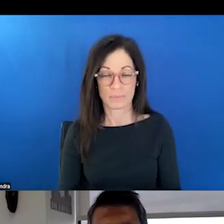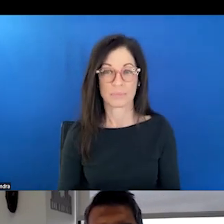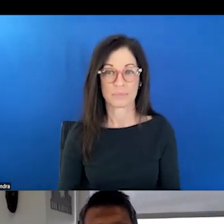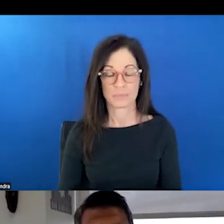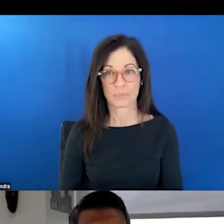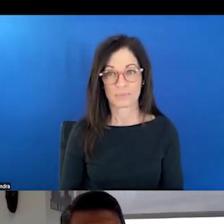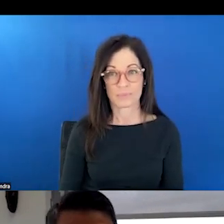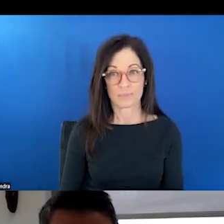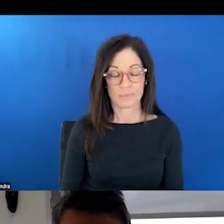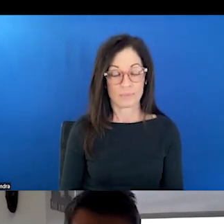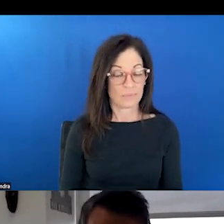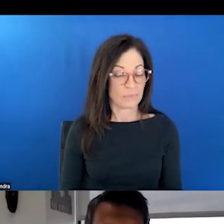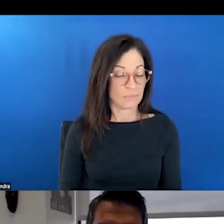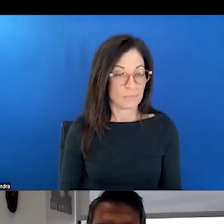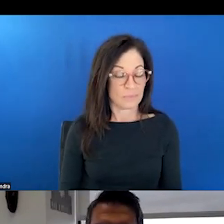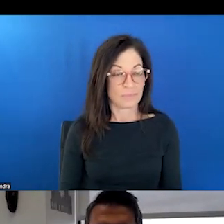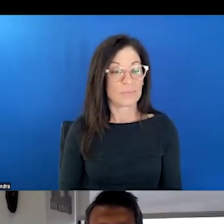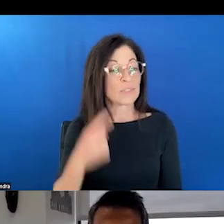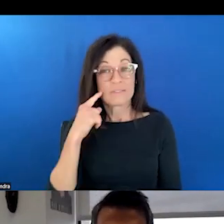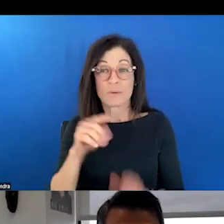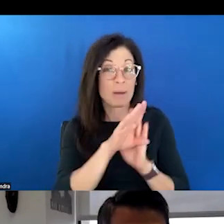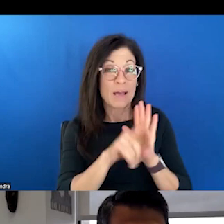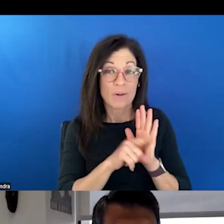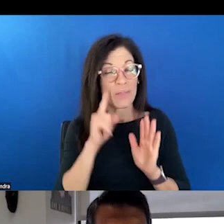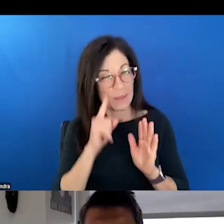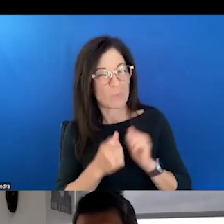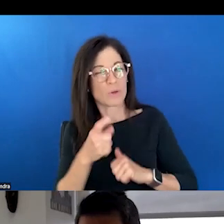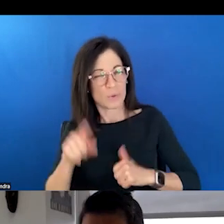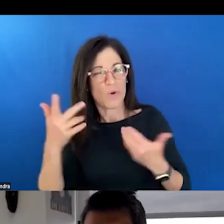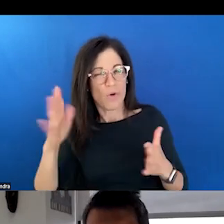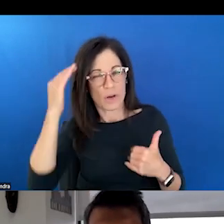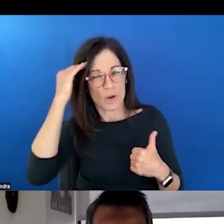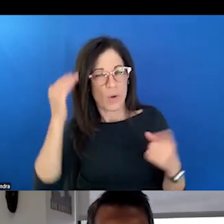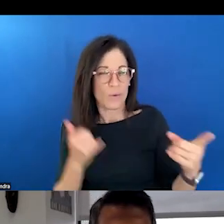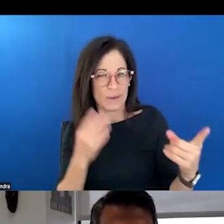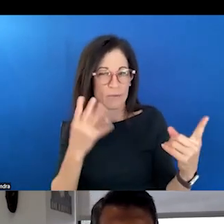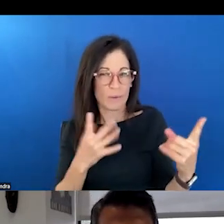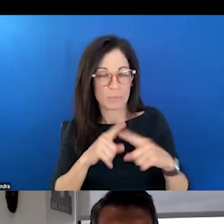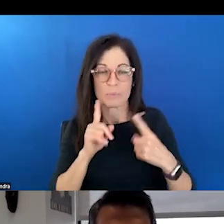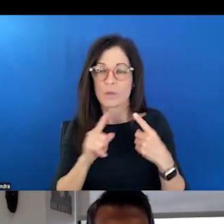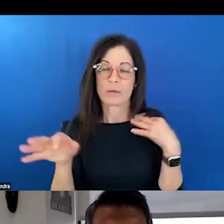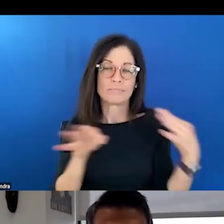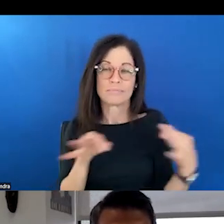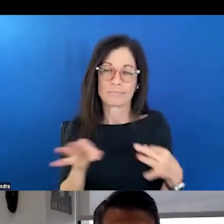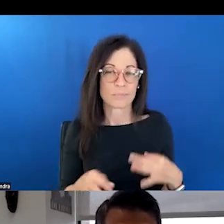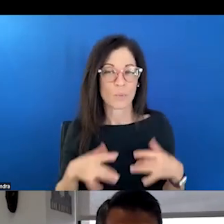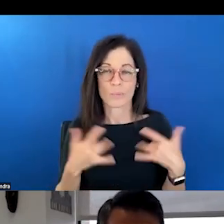JUST AS A BACKGROUND, I THINK PROBABLY MOST OF YOU KNOW THIS, BUT I AM GOING TO SET THE STAGE FOR WHERE WE ARE.